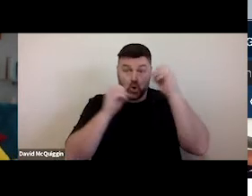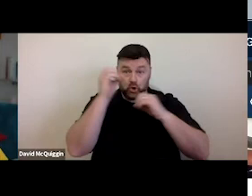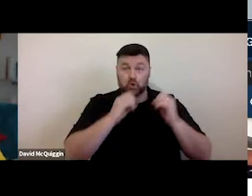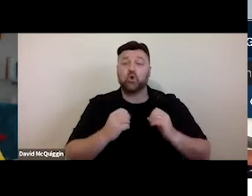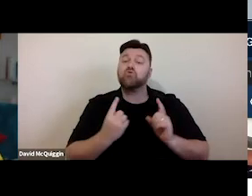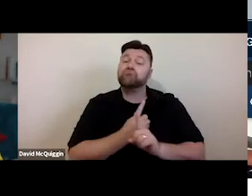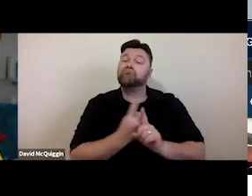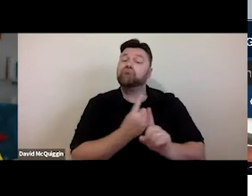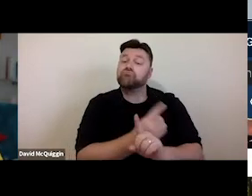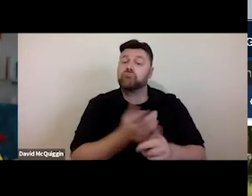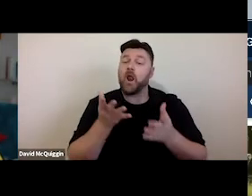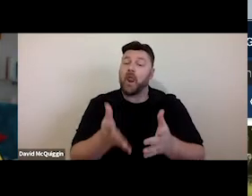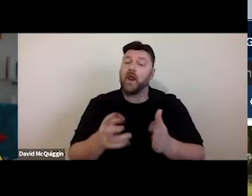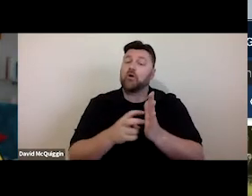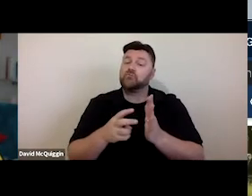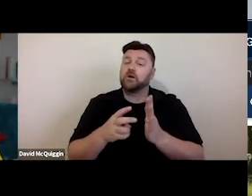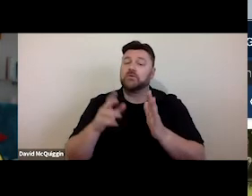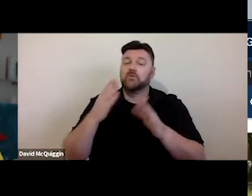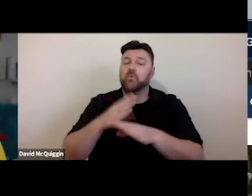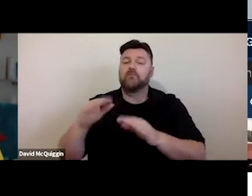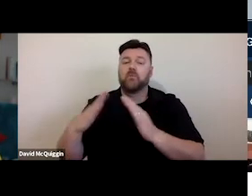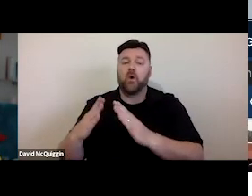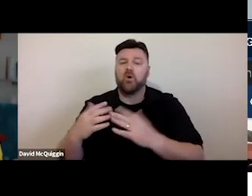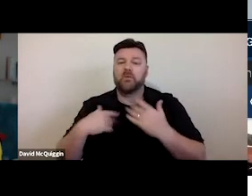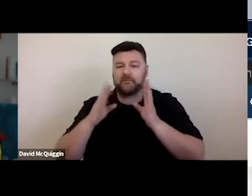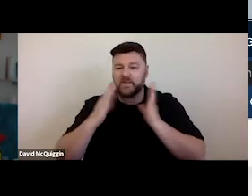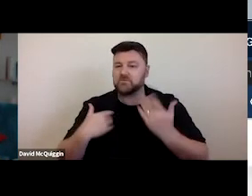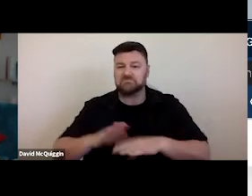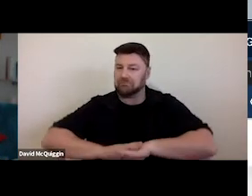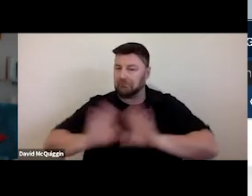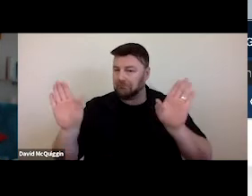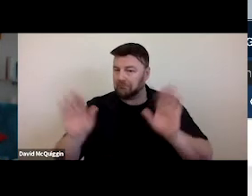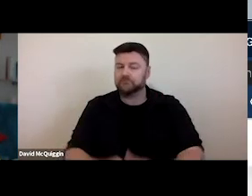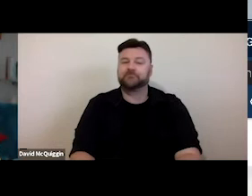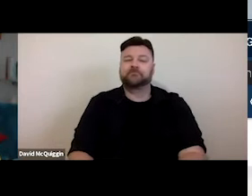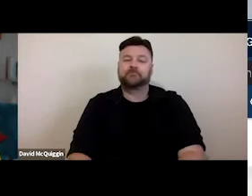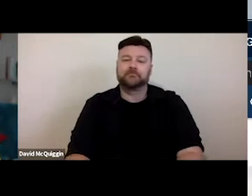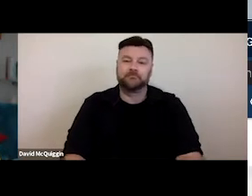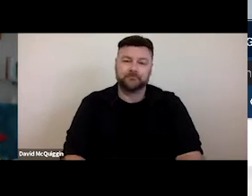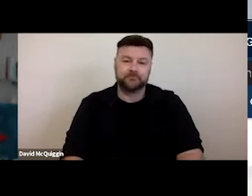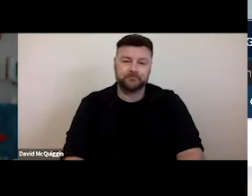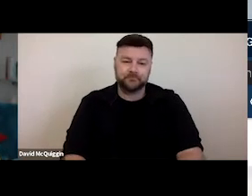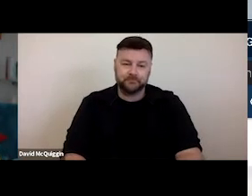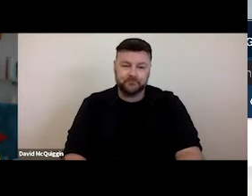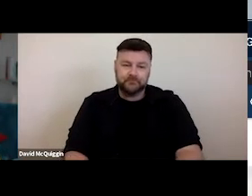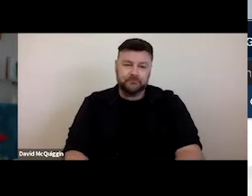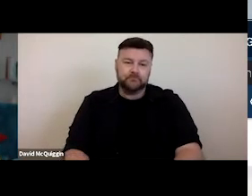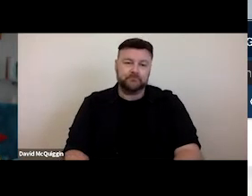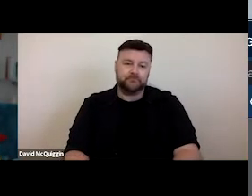contractors to work from home, but Facebook didn't. Alright. Let's have